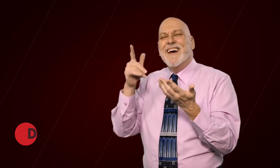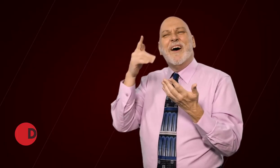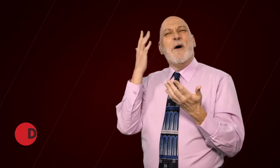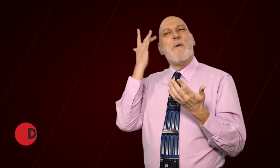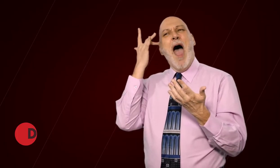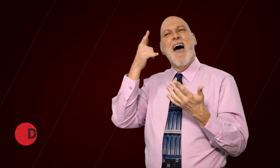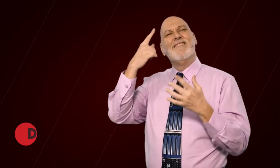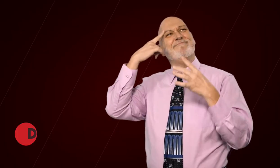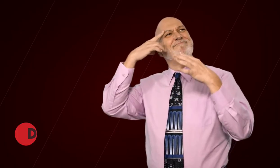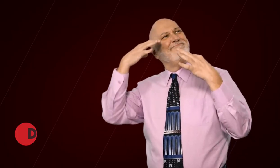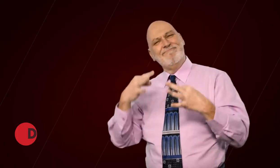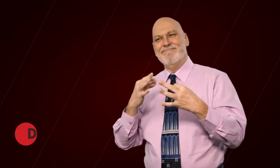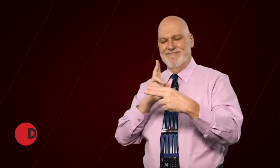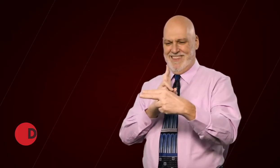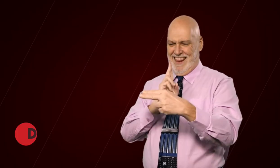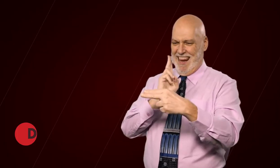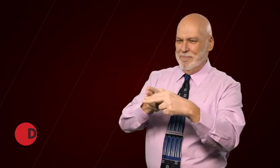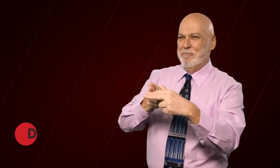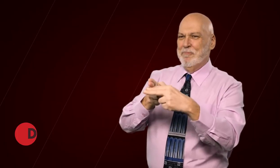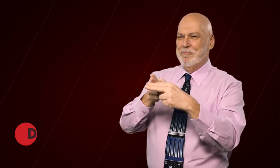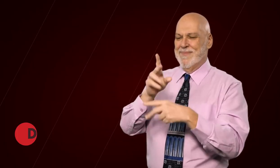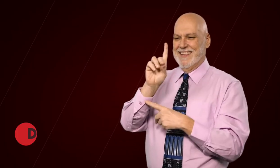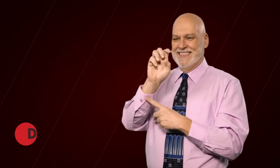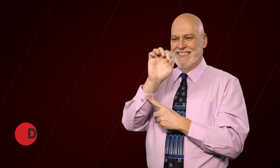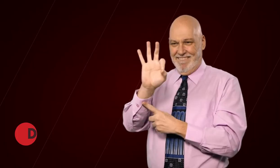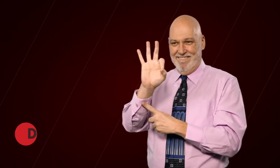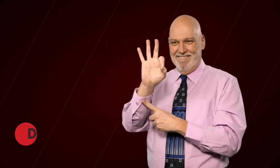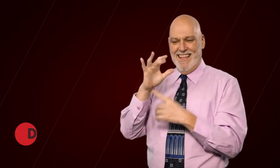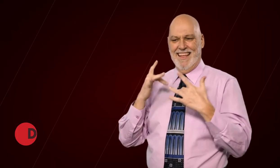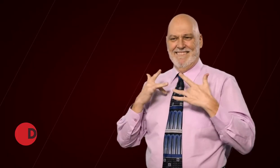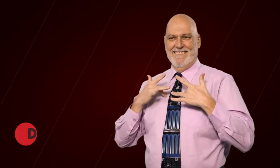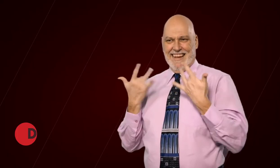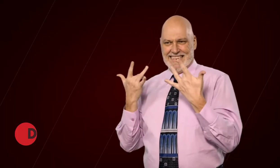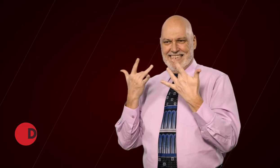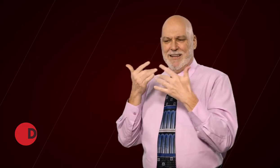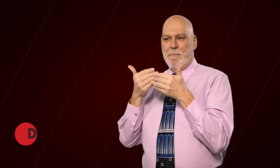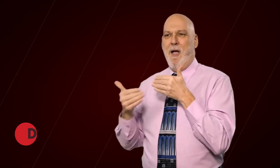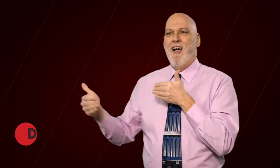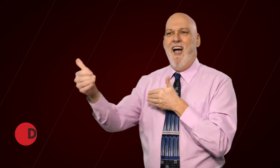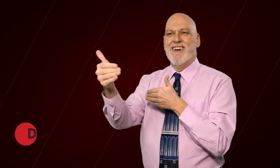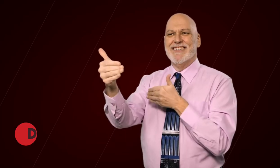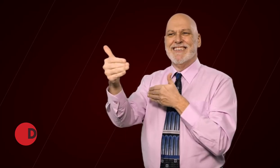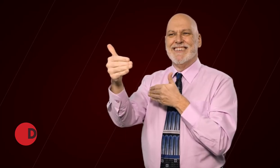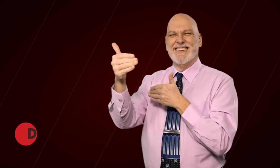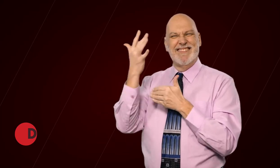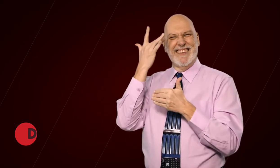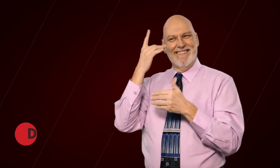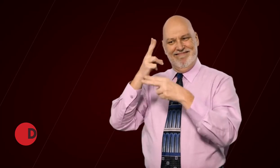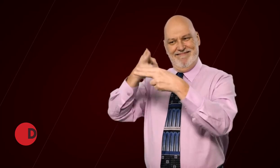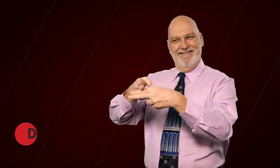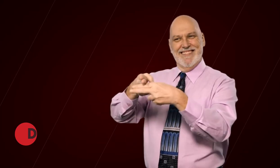[Anselmo]: Why the name “Def Events & Beyond”?